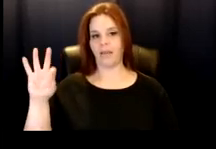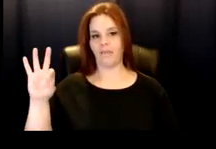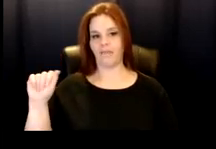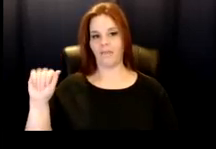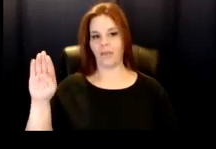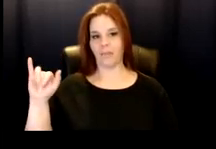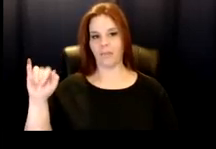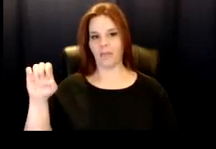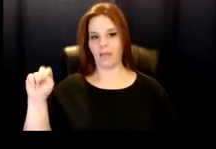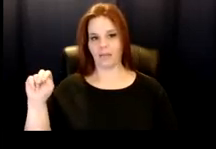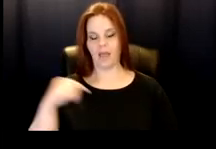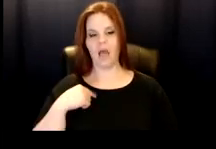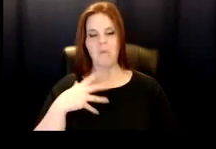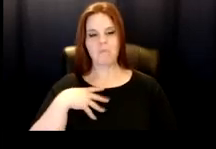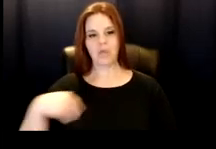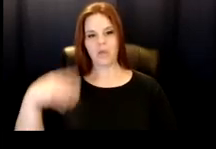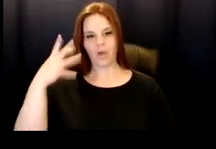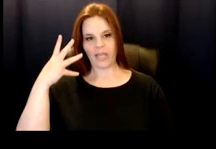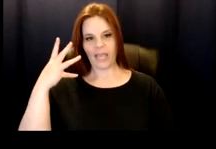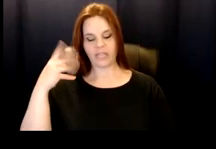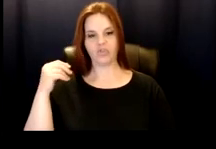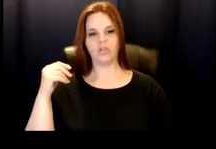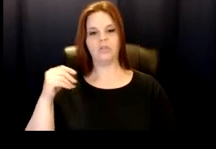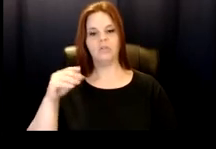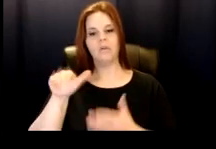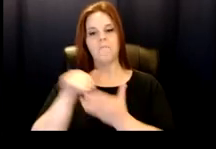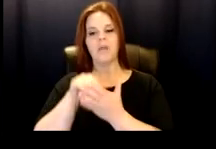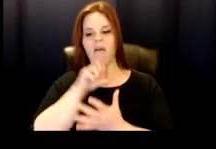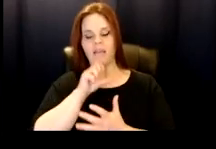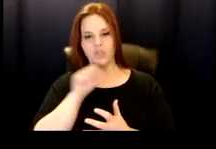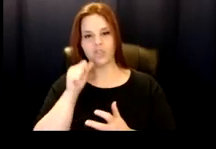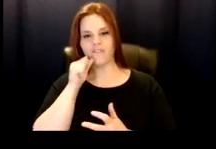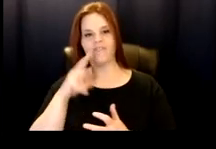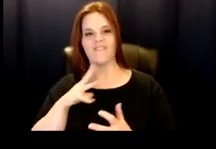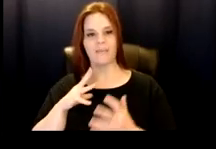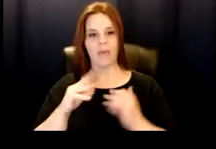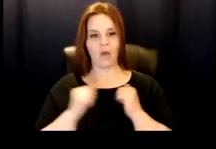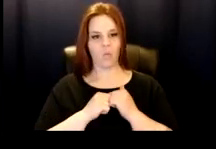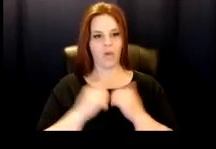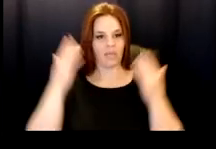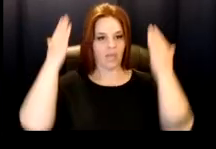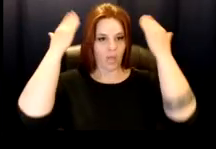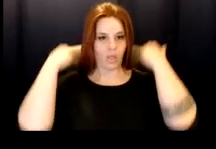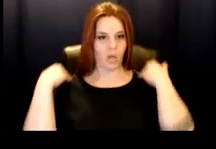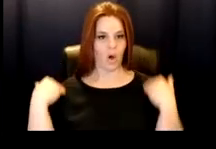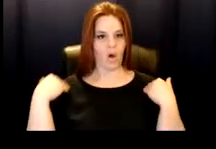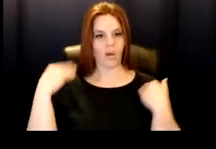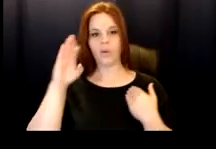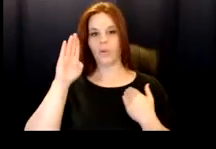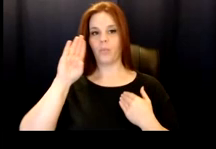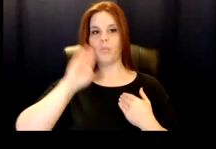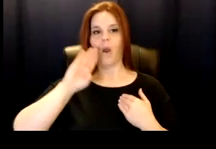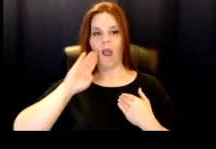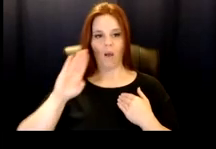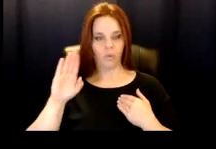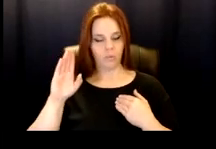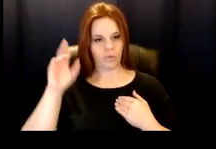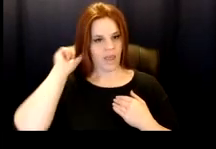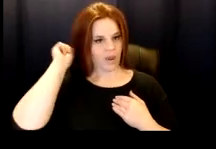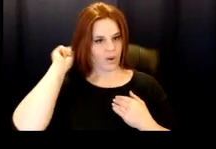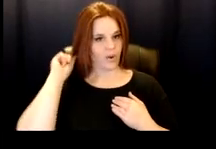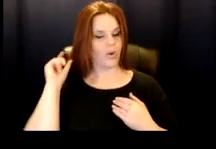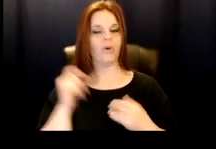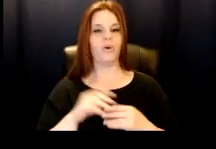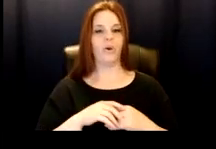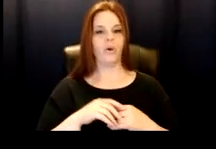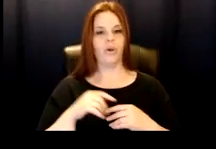I am a Caucasian, middle aged female, with long brown hair. And I have a flowered shirt